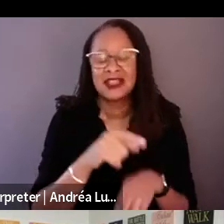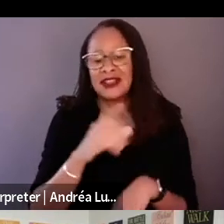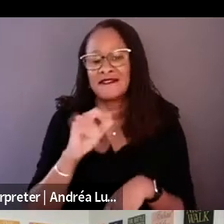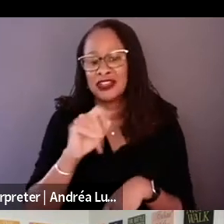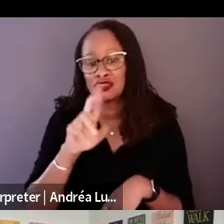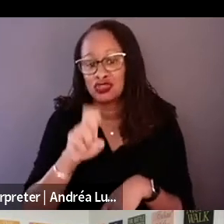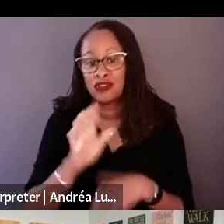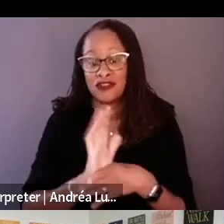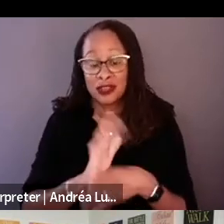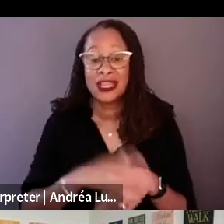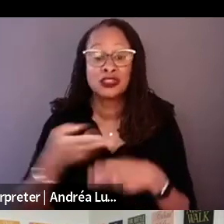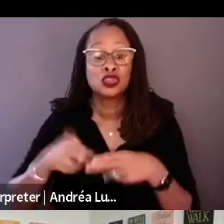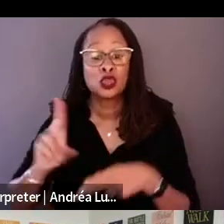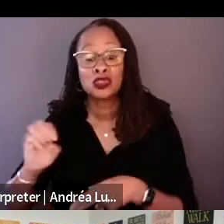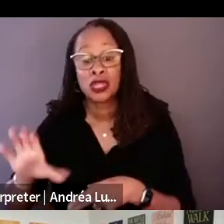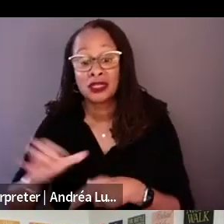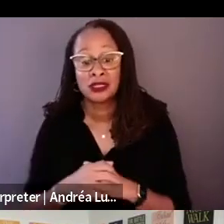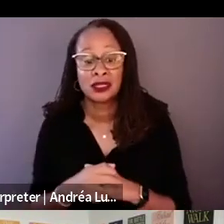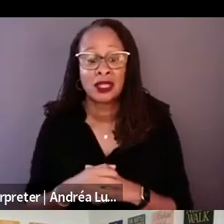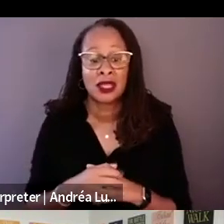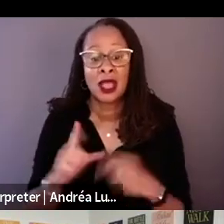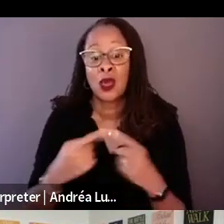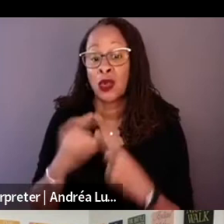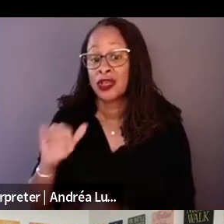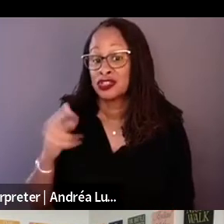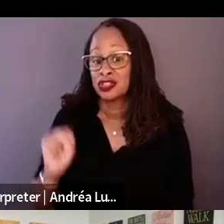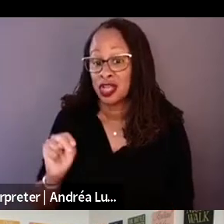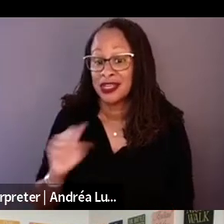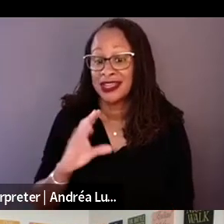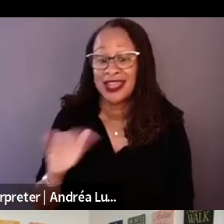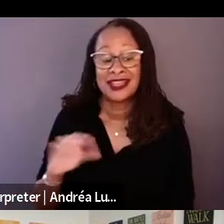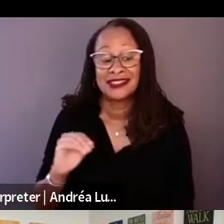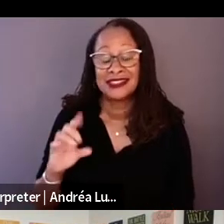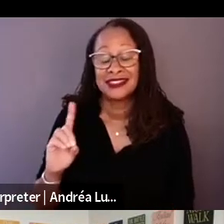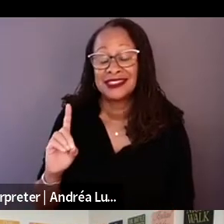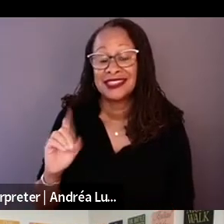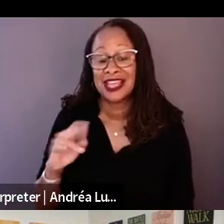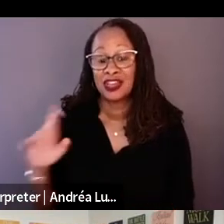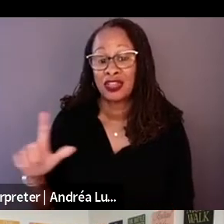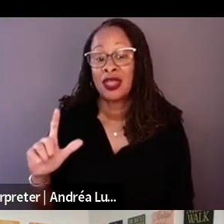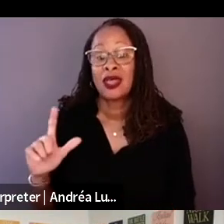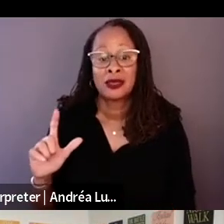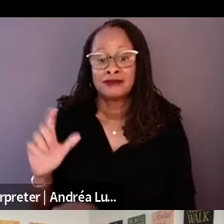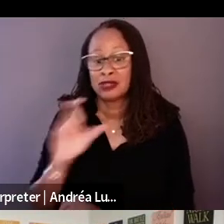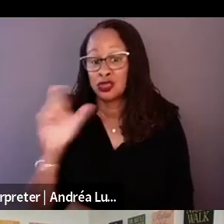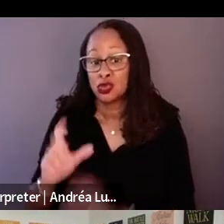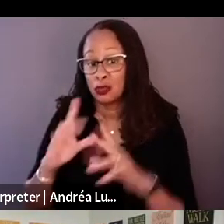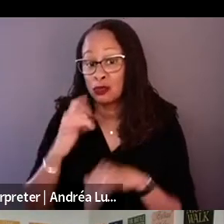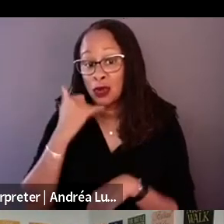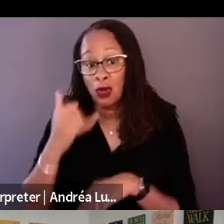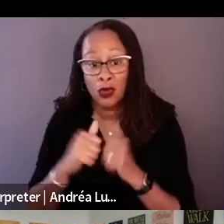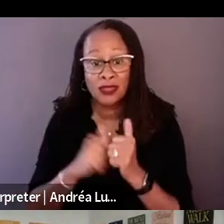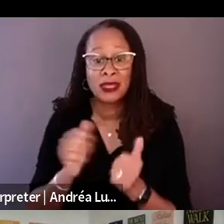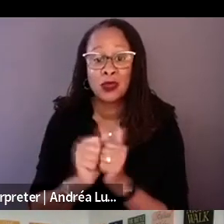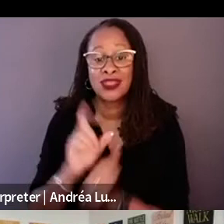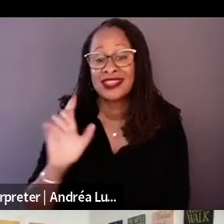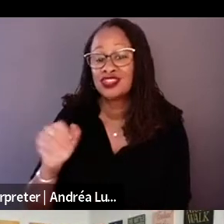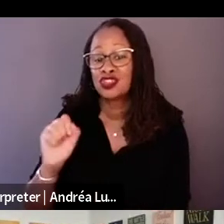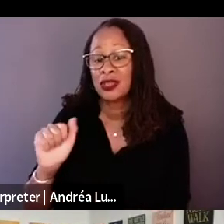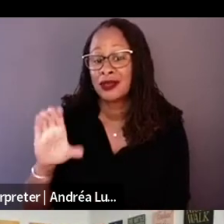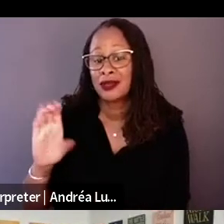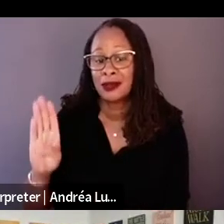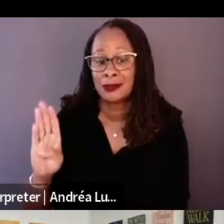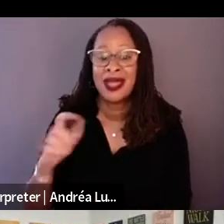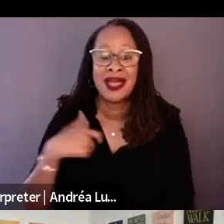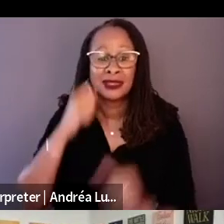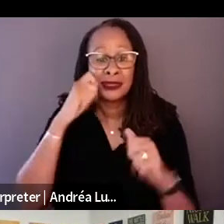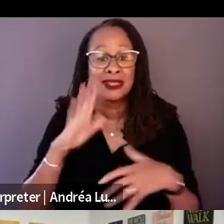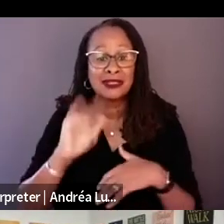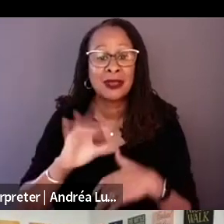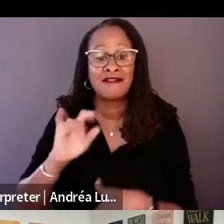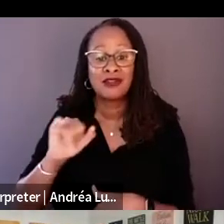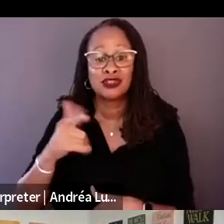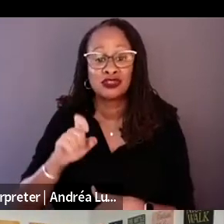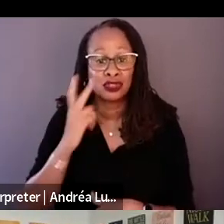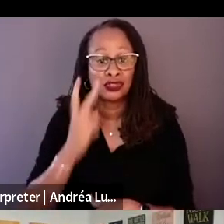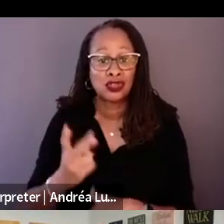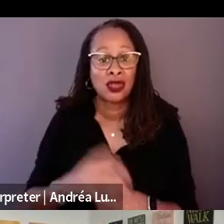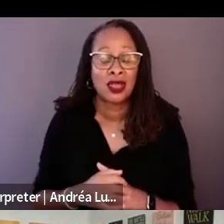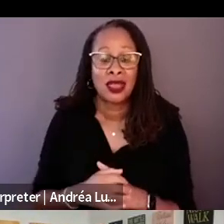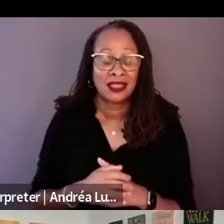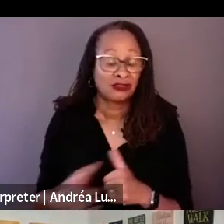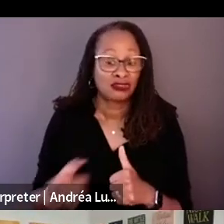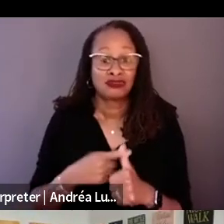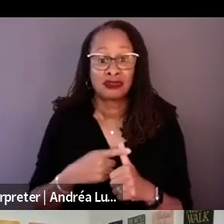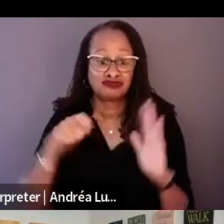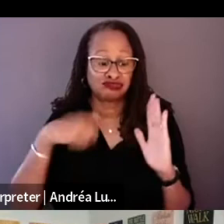When Johnny and Daniel zoomed with me and with Jacob, I was amazed at the footage of Richard